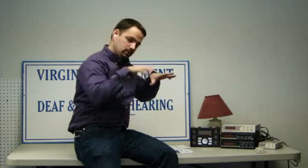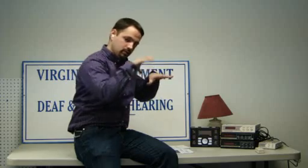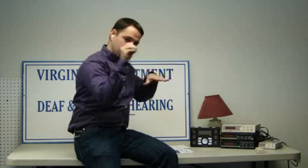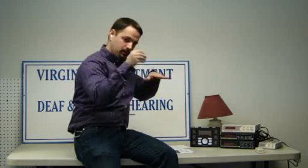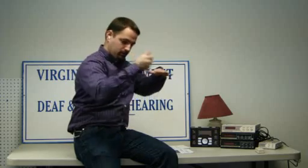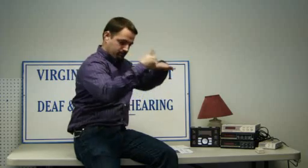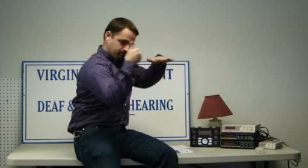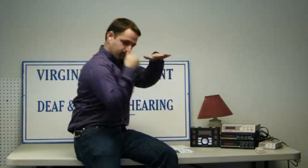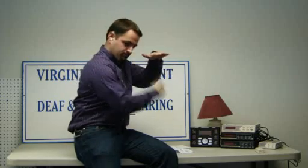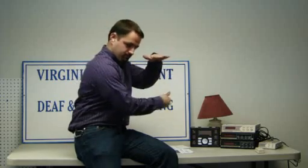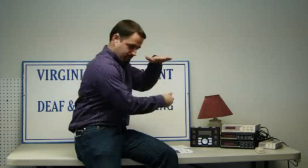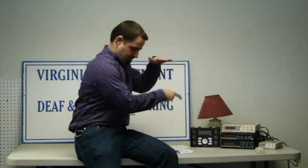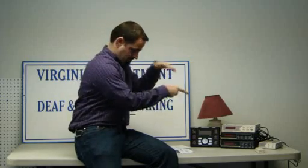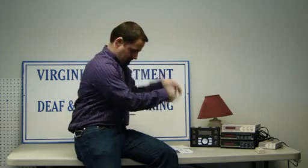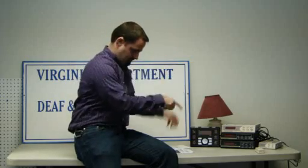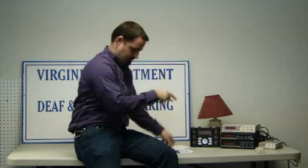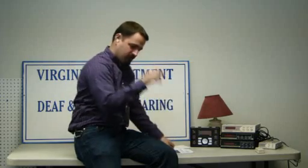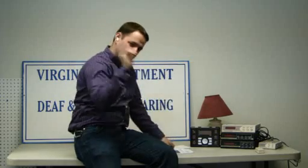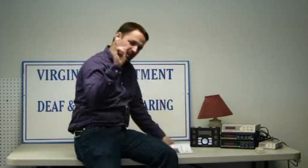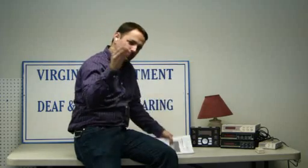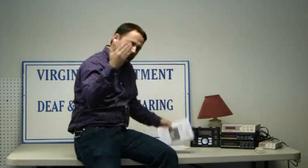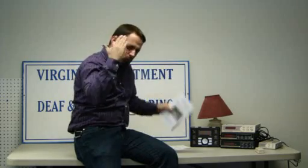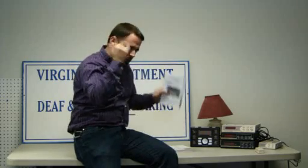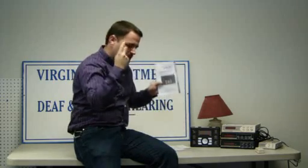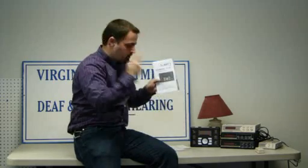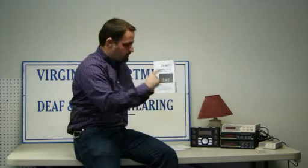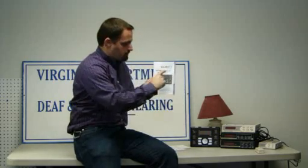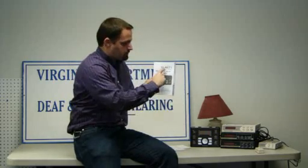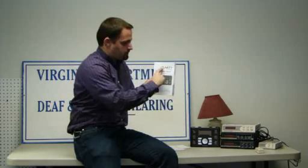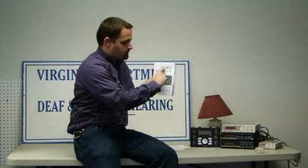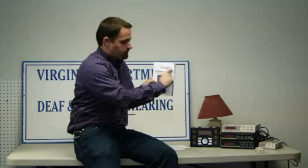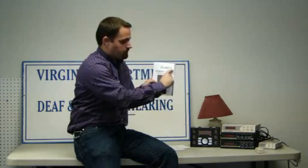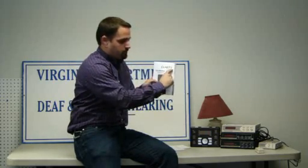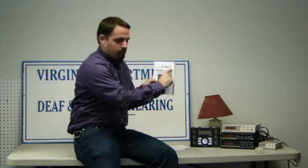(Ameriphone is now under Clarity.) That's why you see